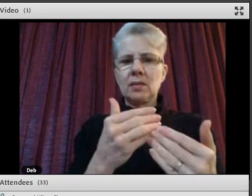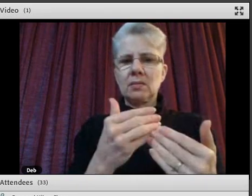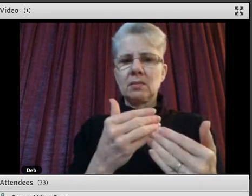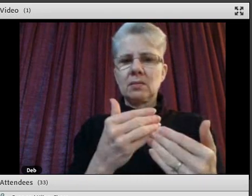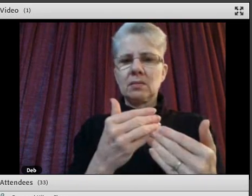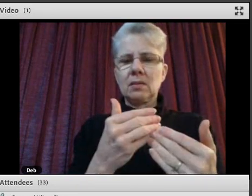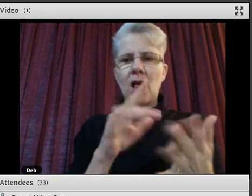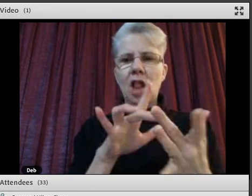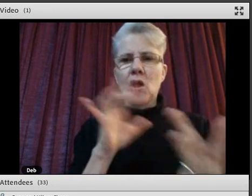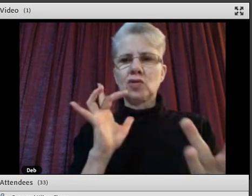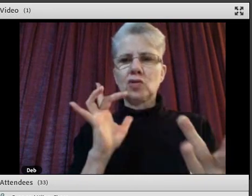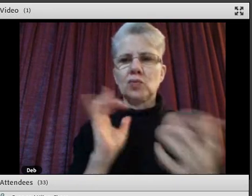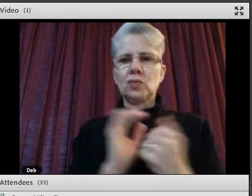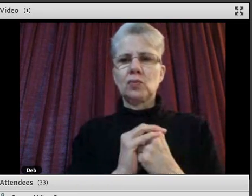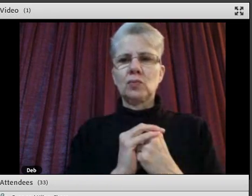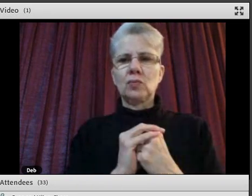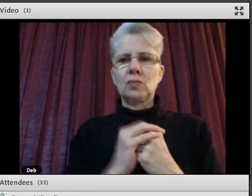but we can't always expect that in the beginning.